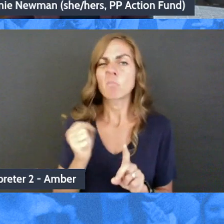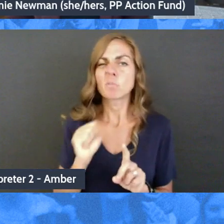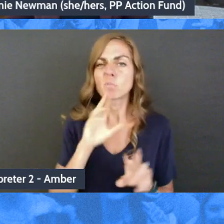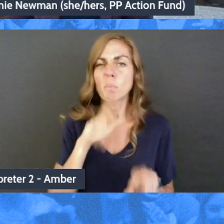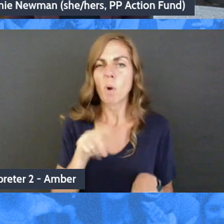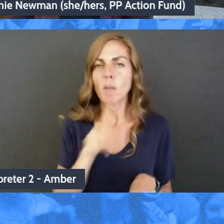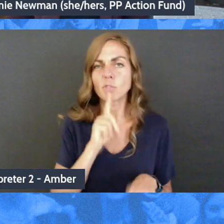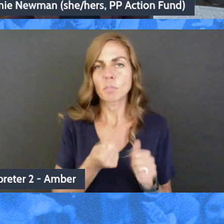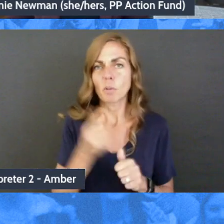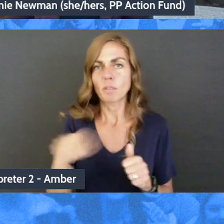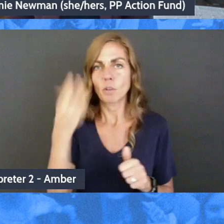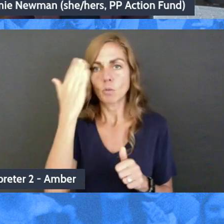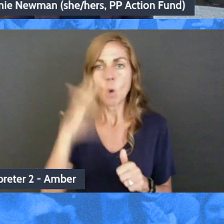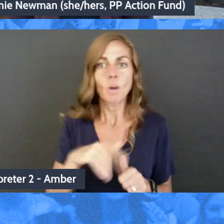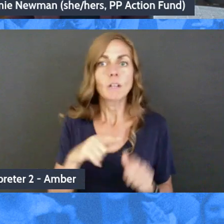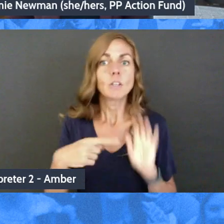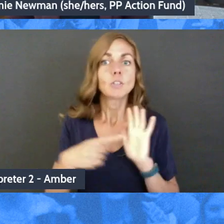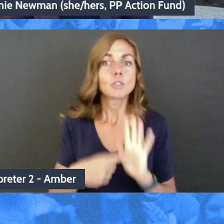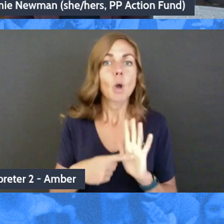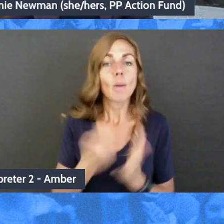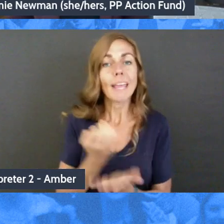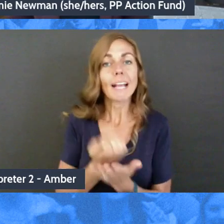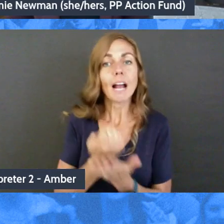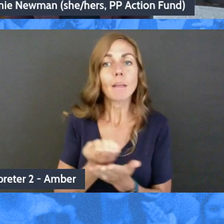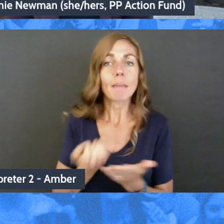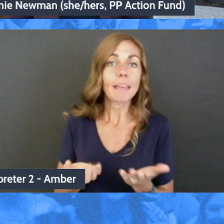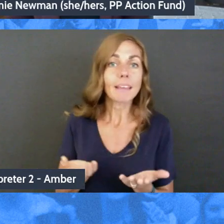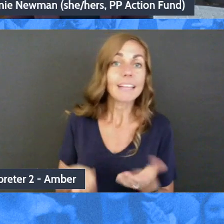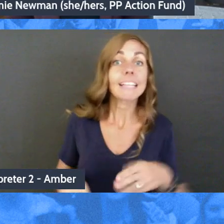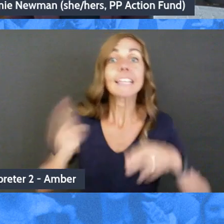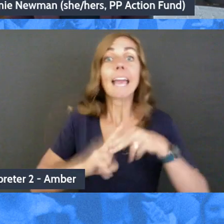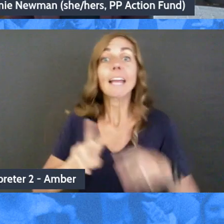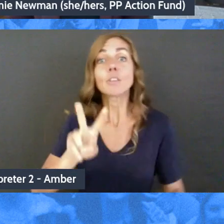shows that the economy gain 235,000 jobs in August of 2021,